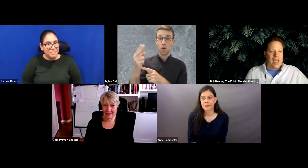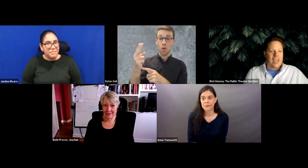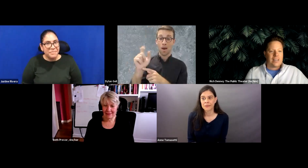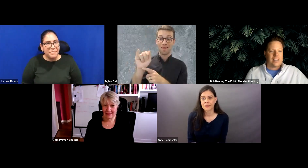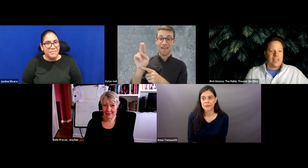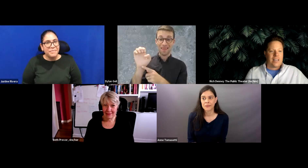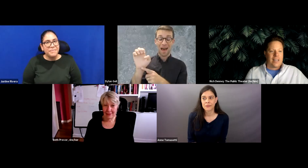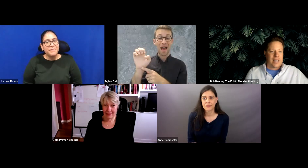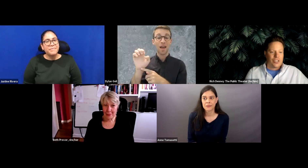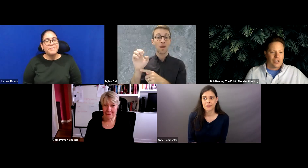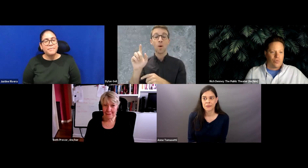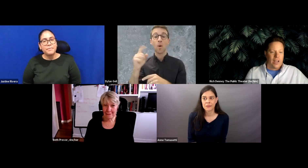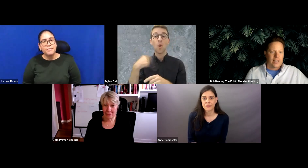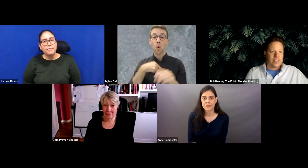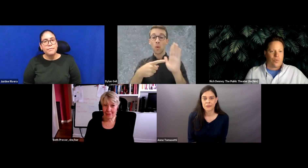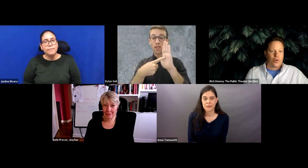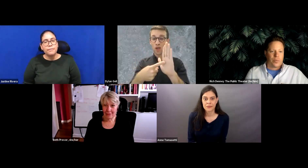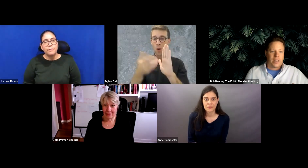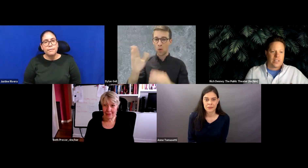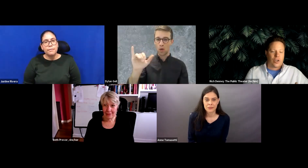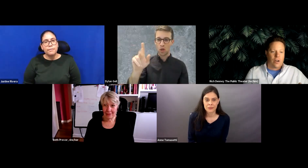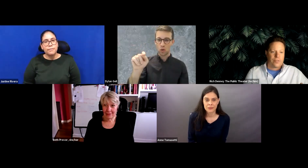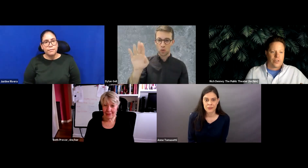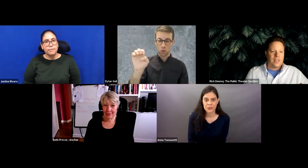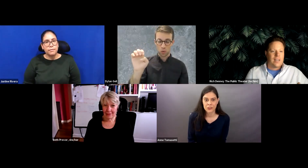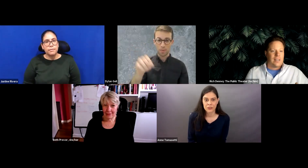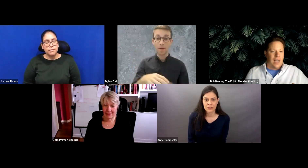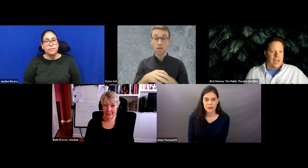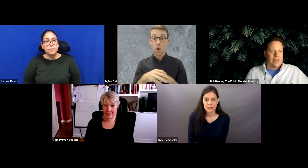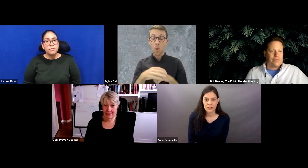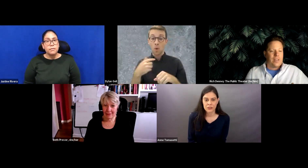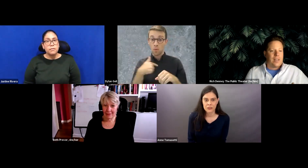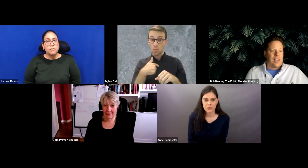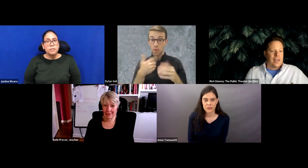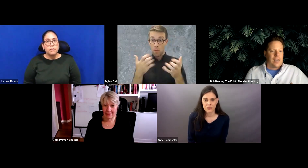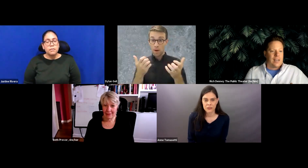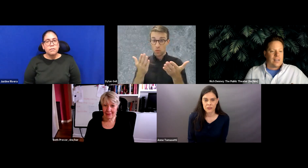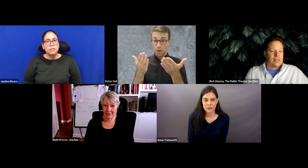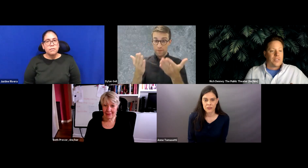and the intention was for the piece to offer live closed